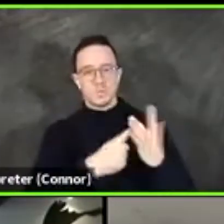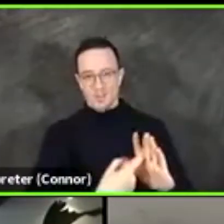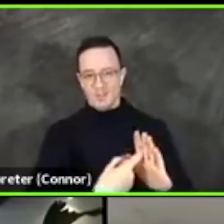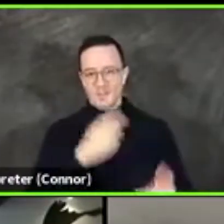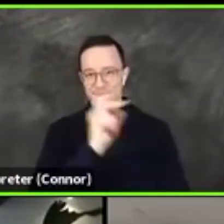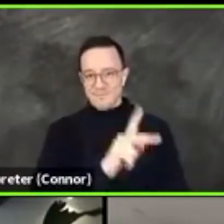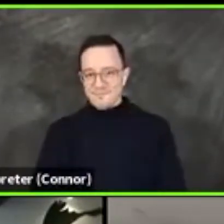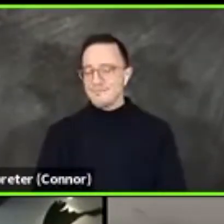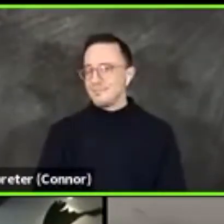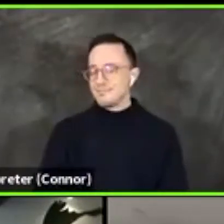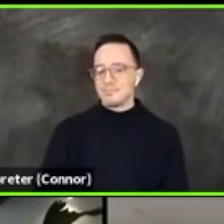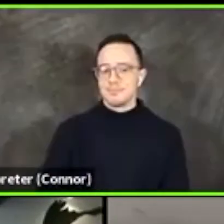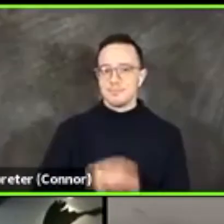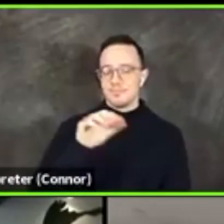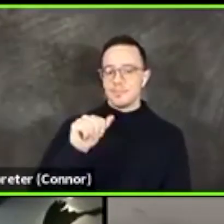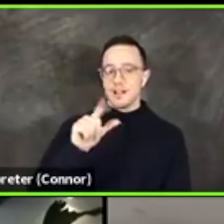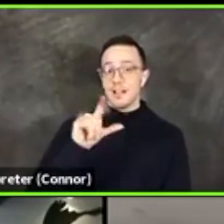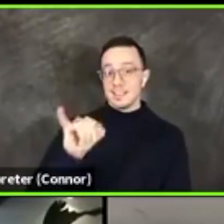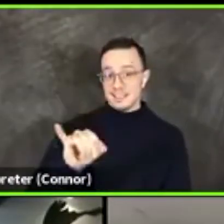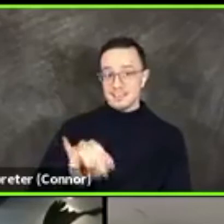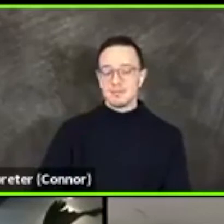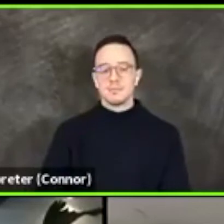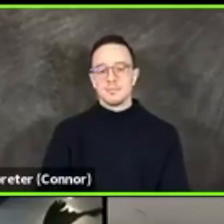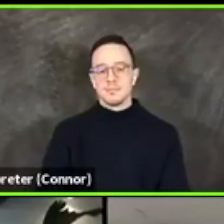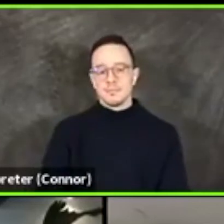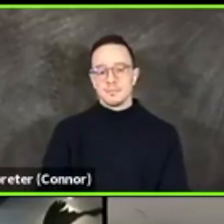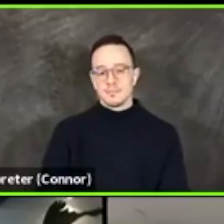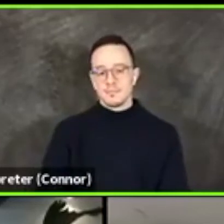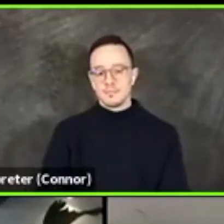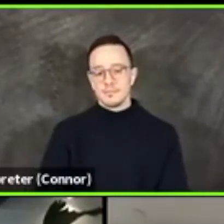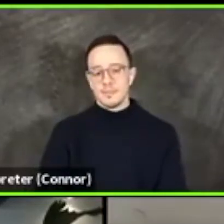(ALI): WOW, SUCH A RICH